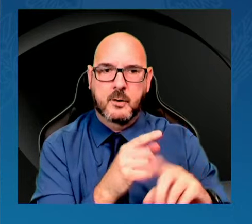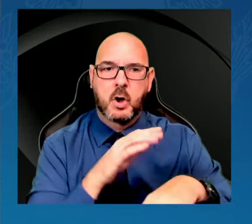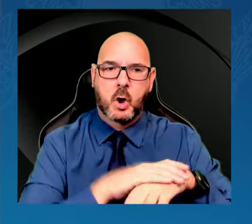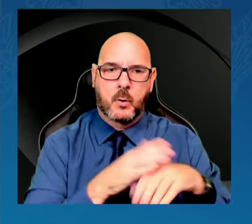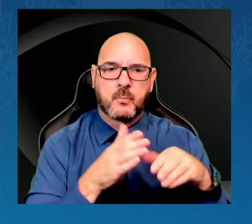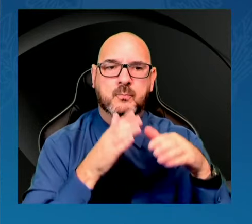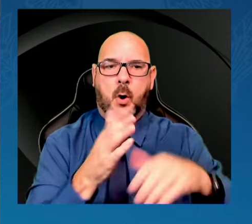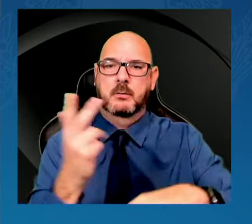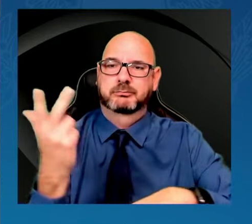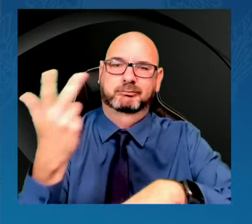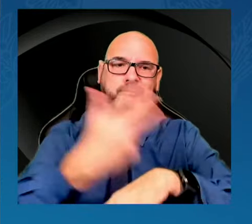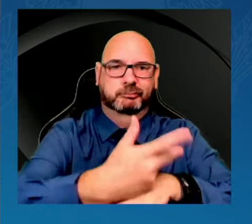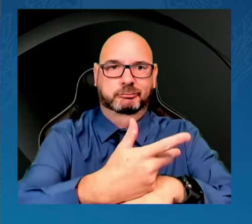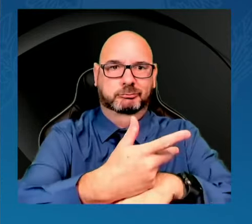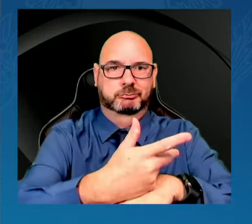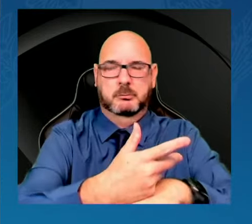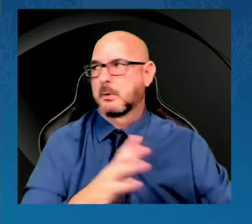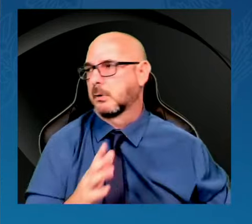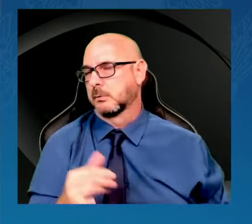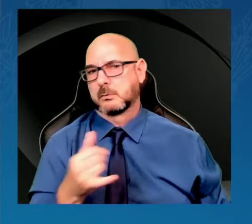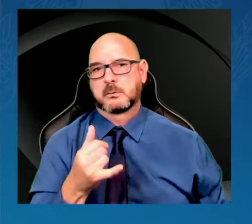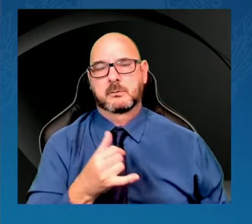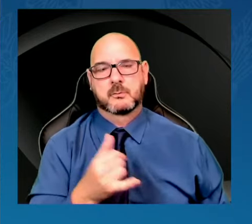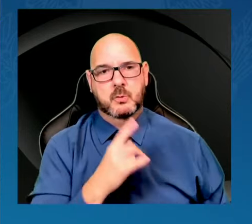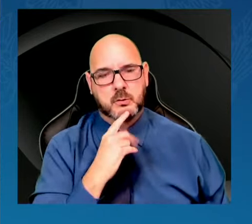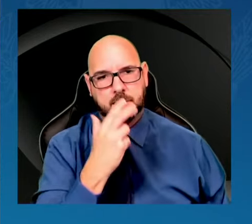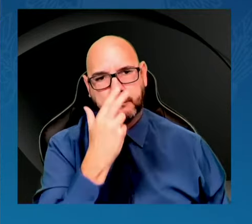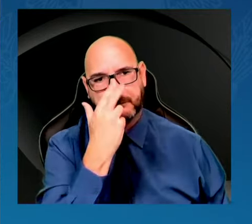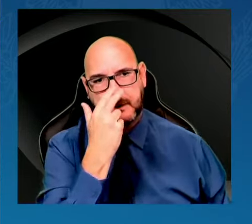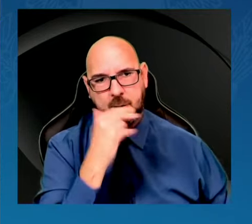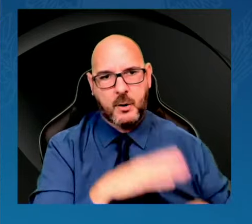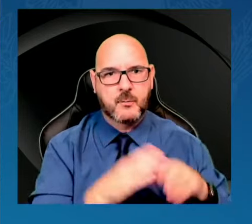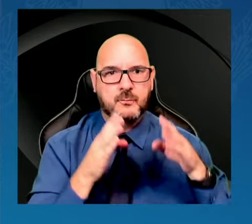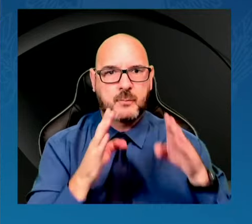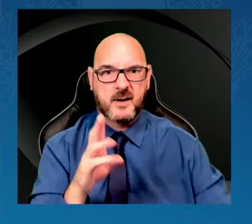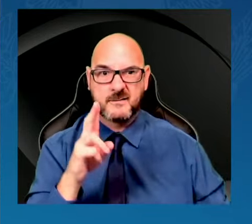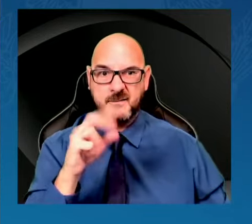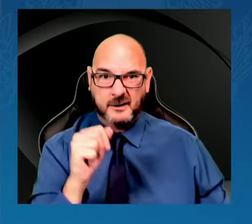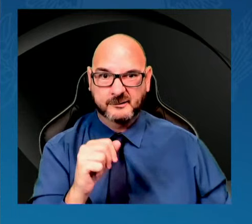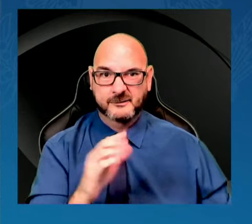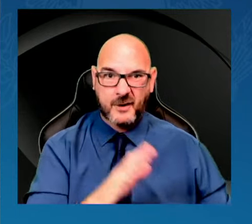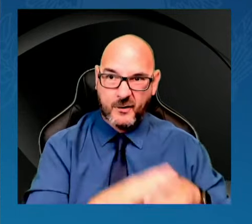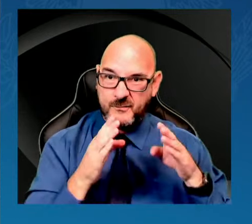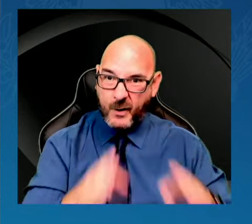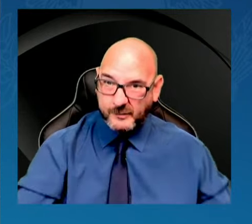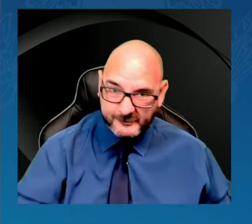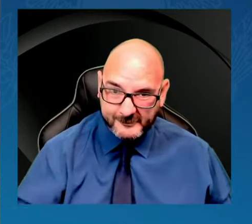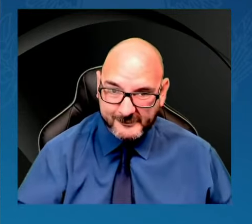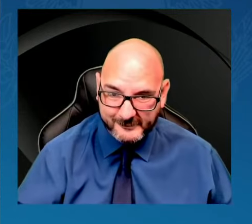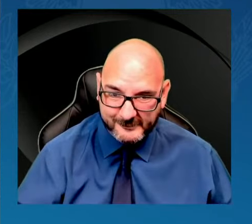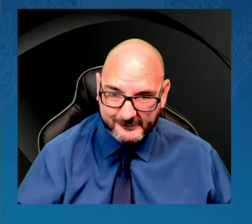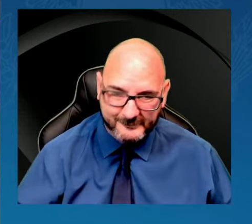Ms. Digiulian: All the puns. The Vice President: -- to being, actually, a global leader in the manufacturing --